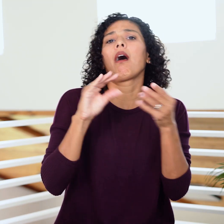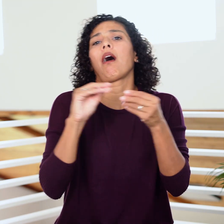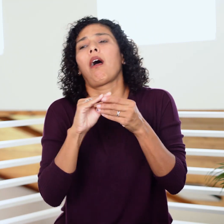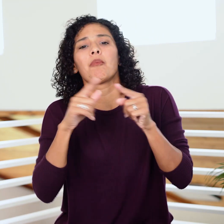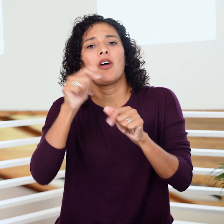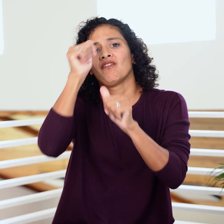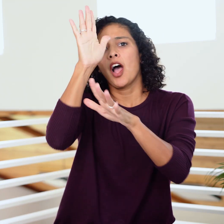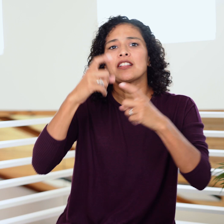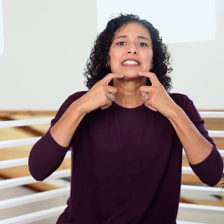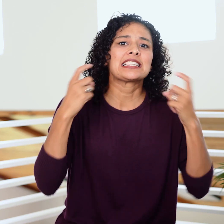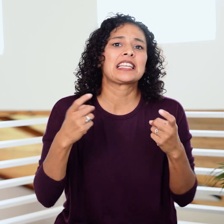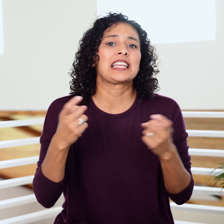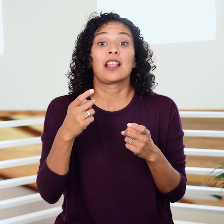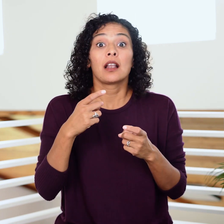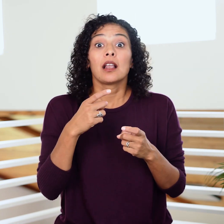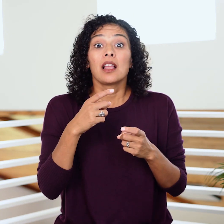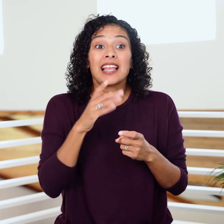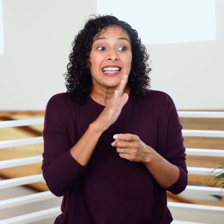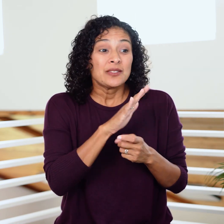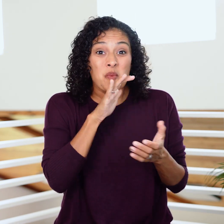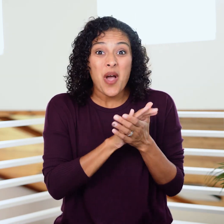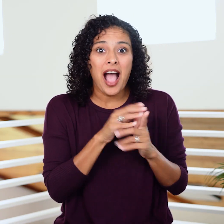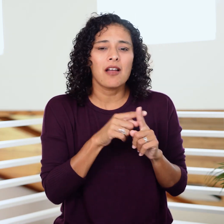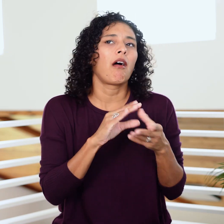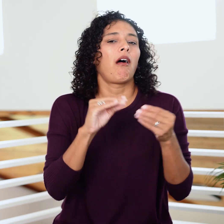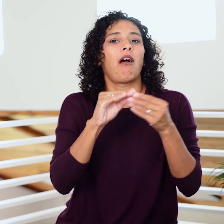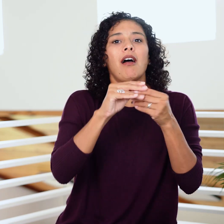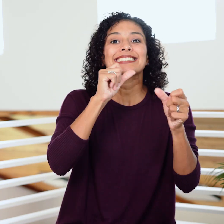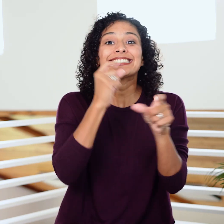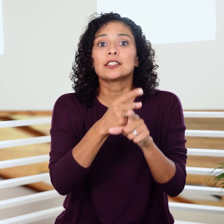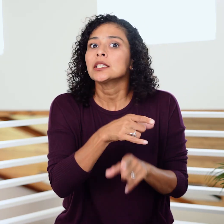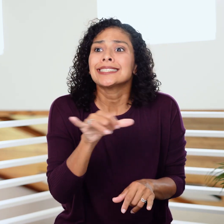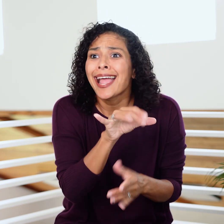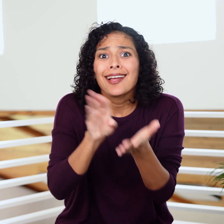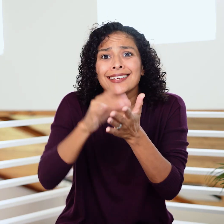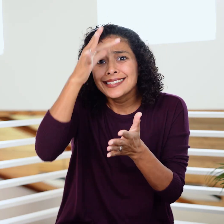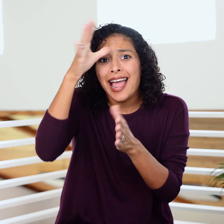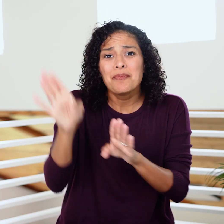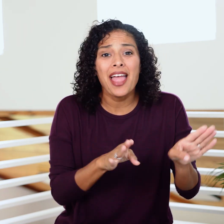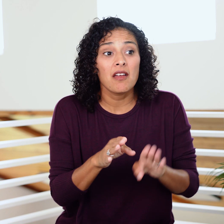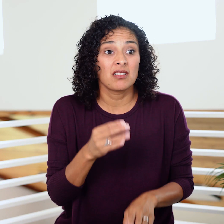He manifests the sins of his father, calling his wife his sister—